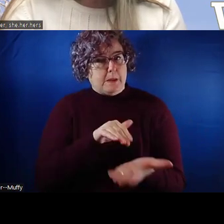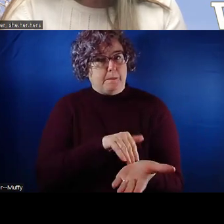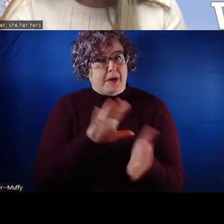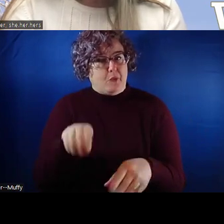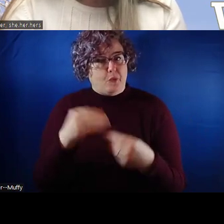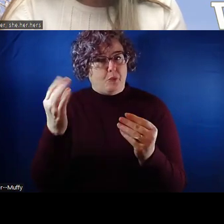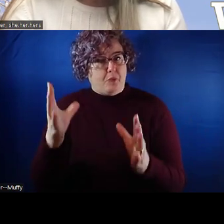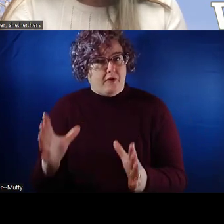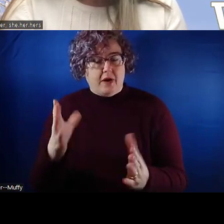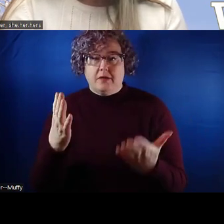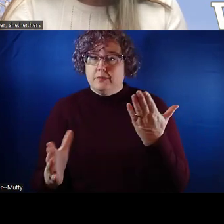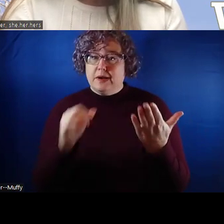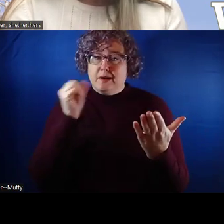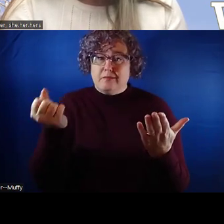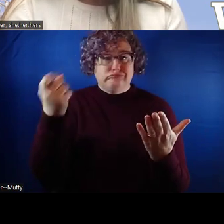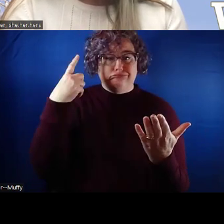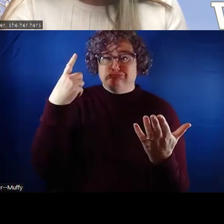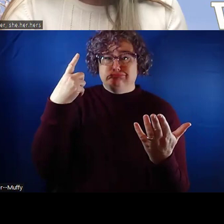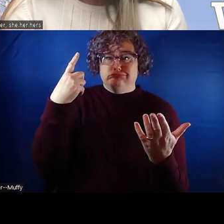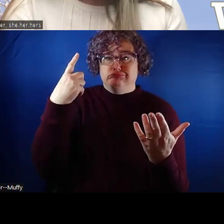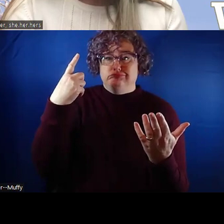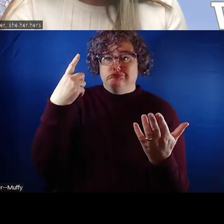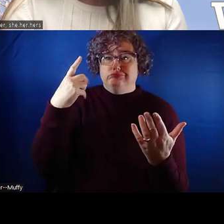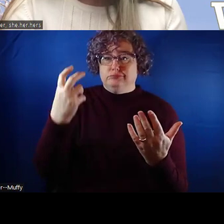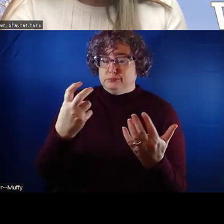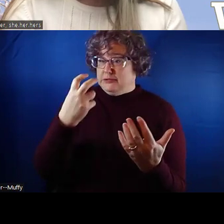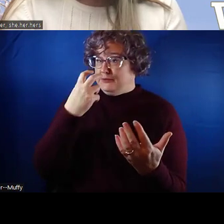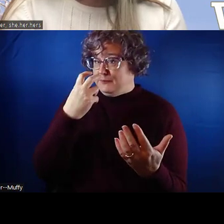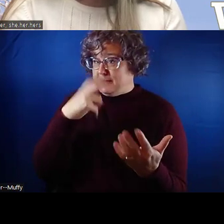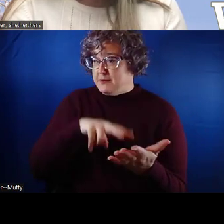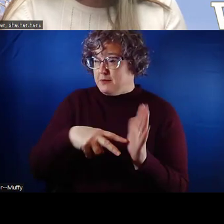may not even understand that being blind entails...